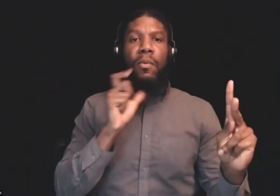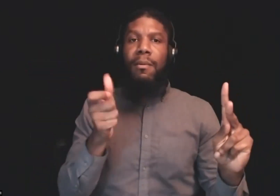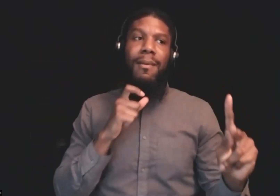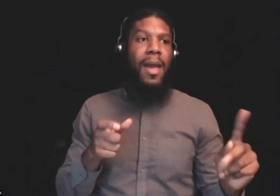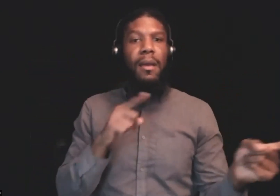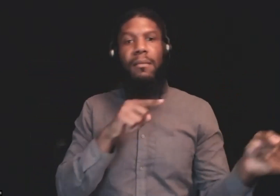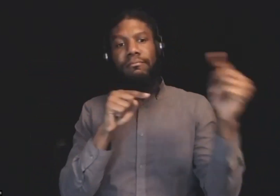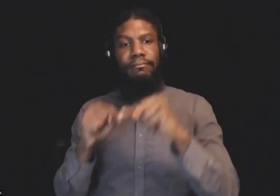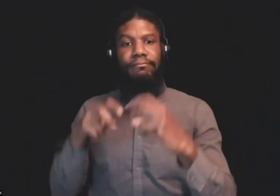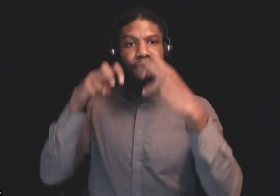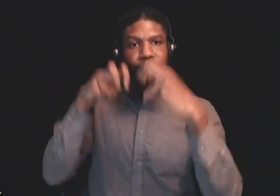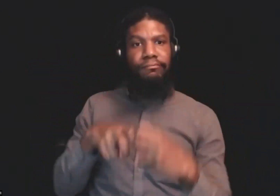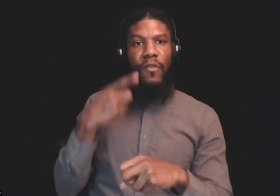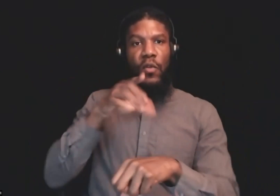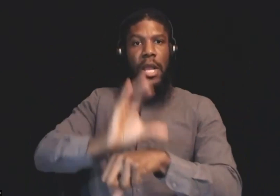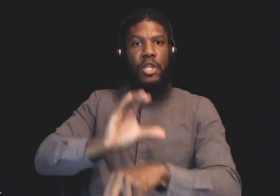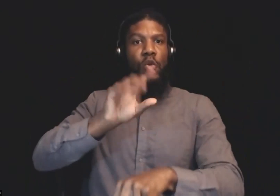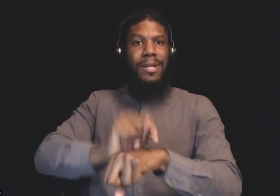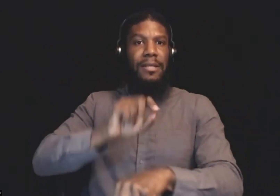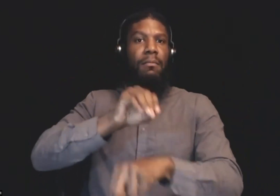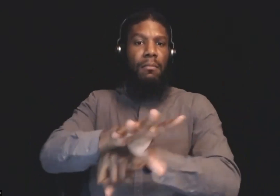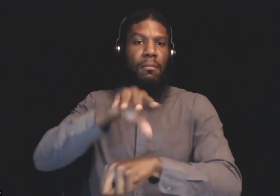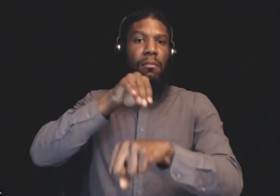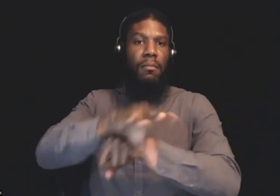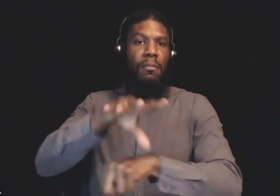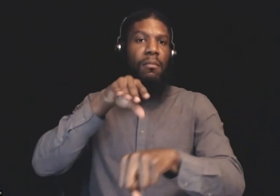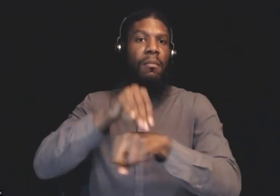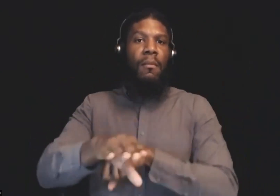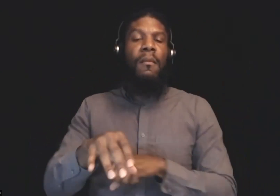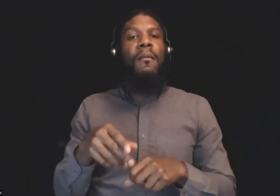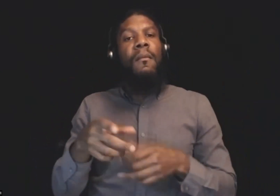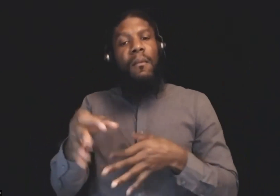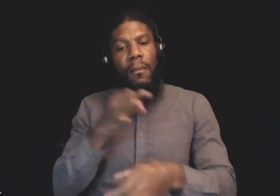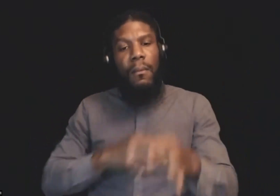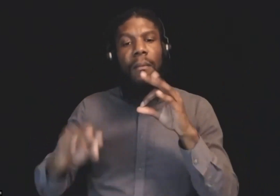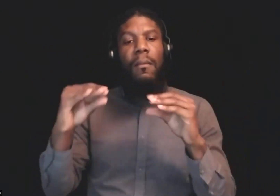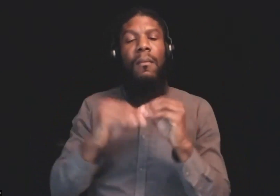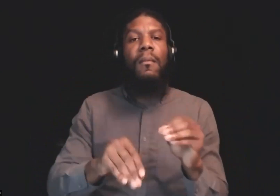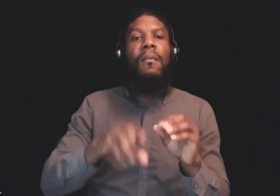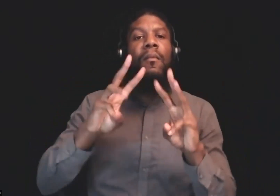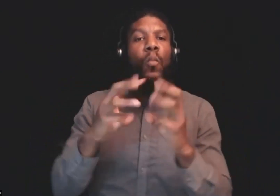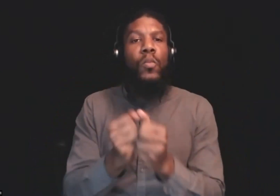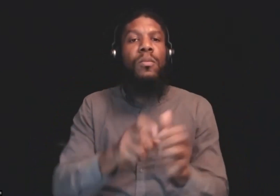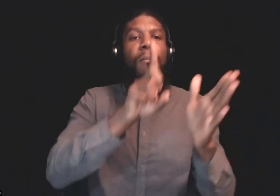I feel like we're doing more outreach through workshops and communications and